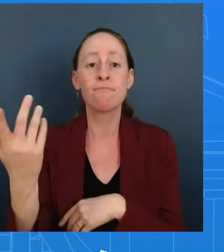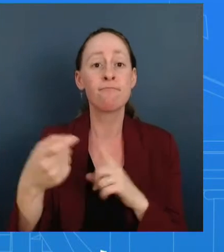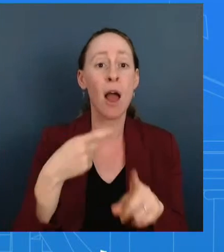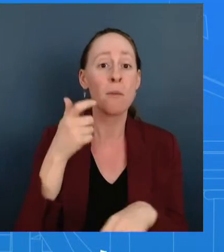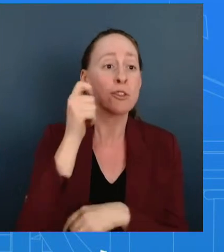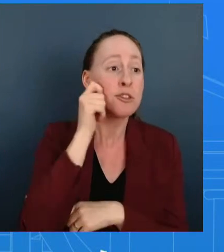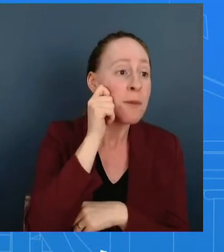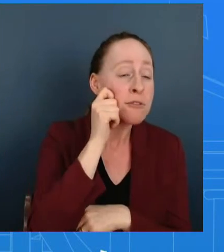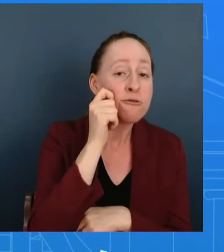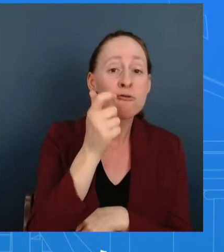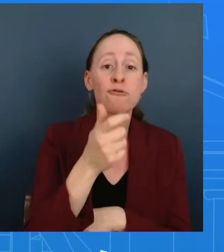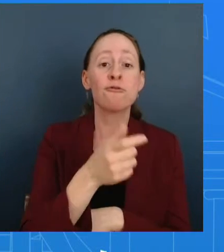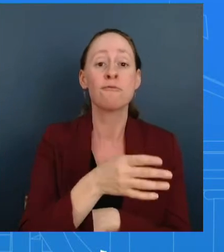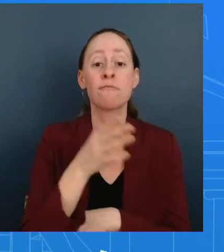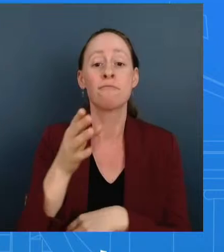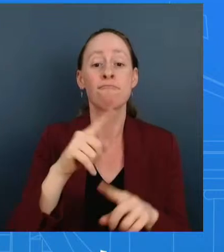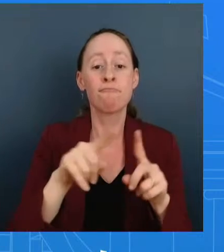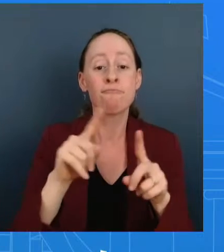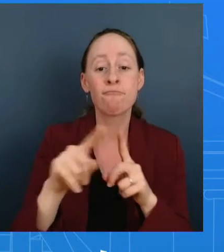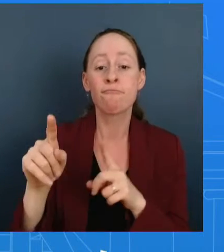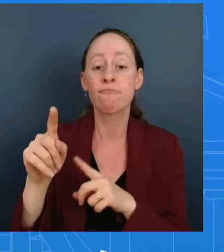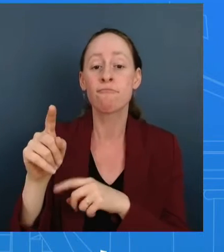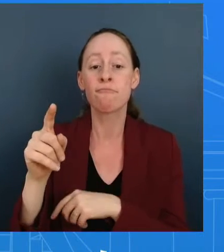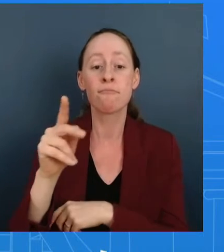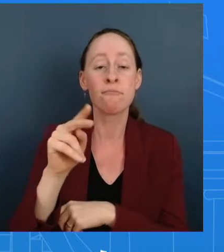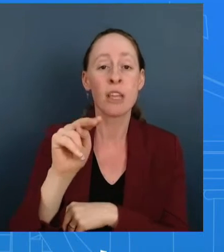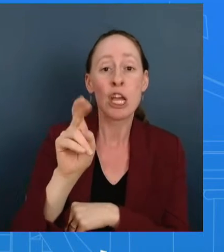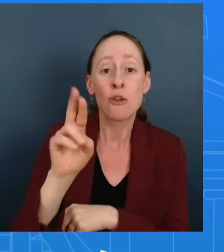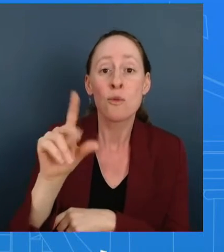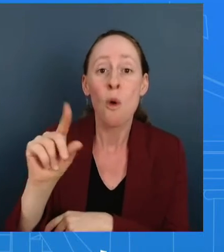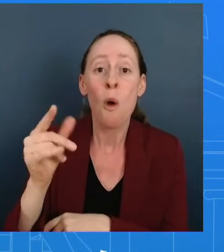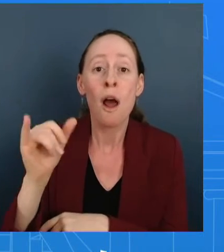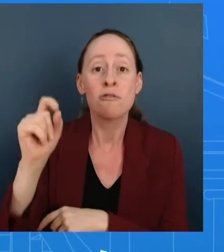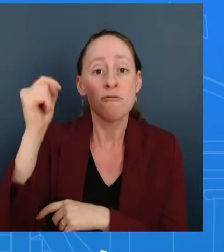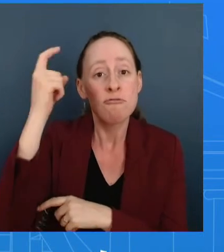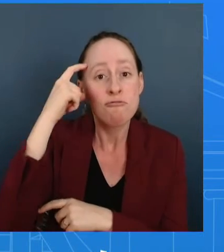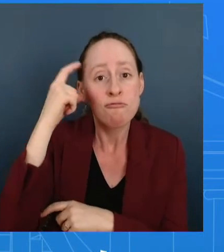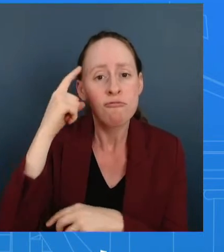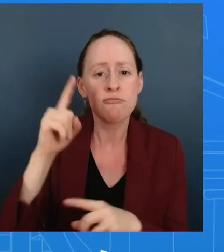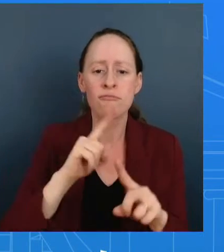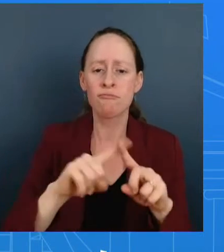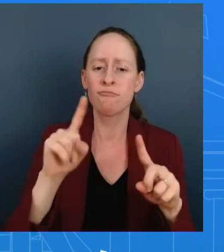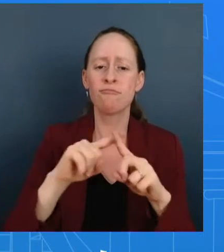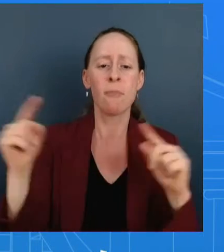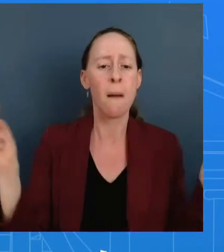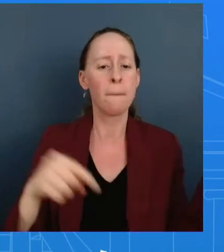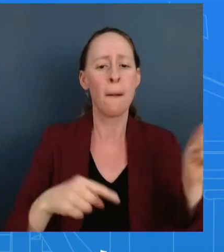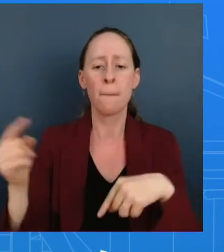who come through here because the White House Medical Unit is i- -- indeed caring for folks.